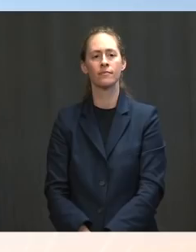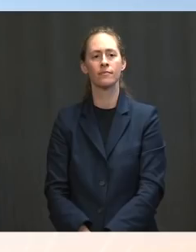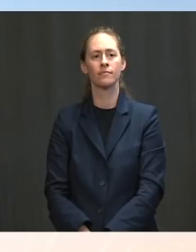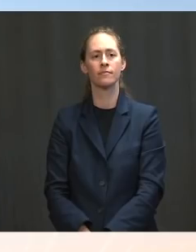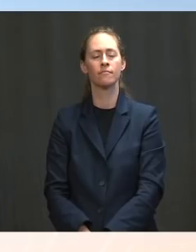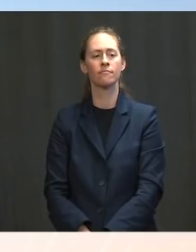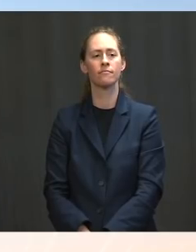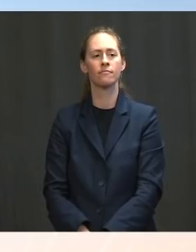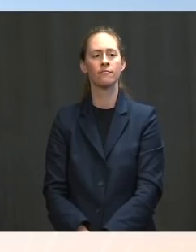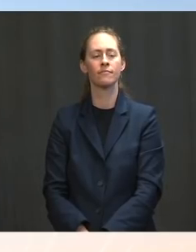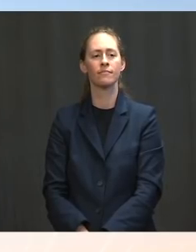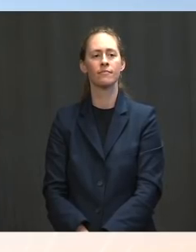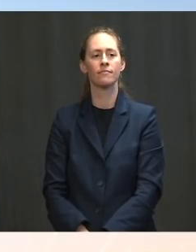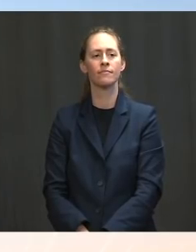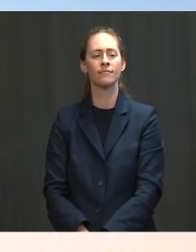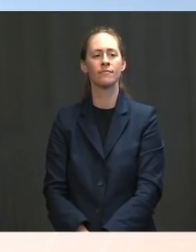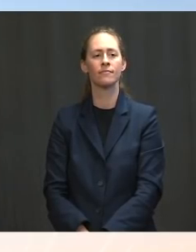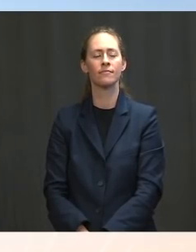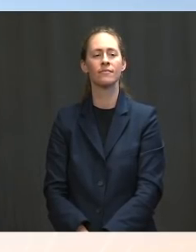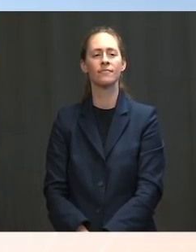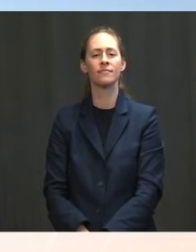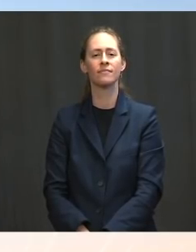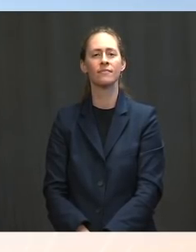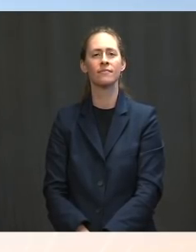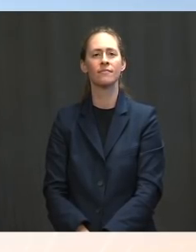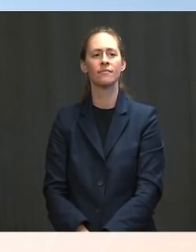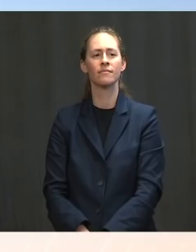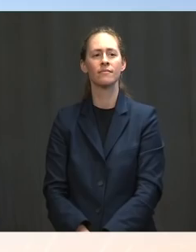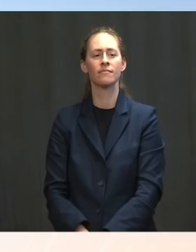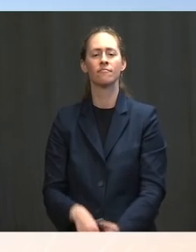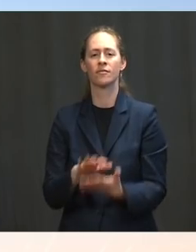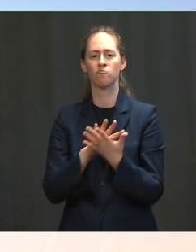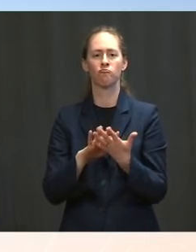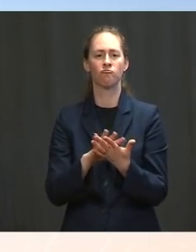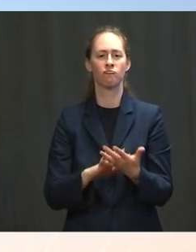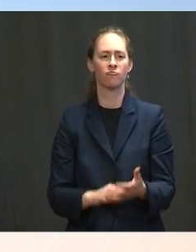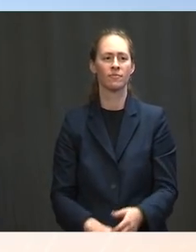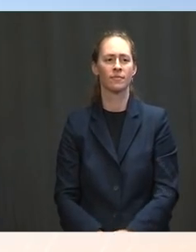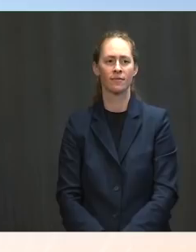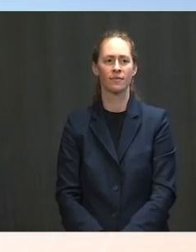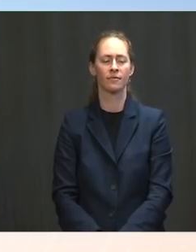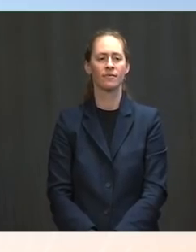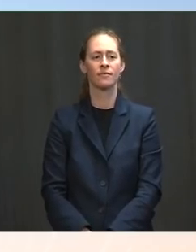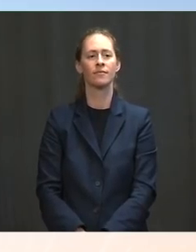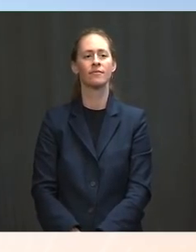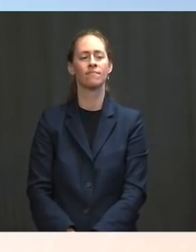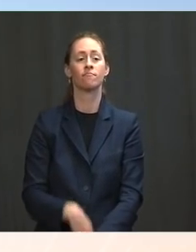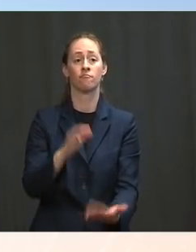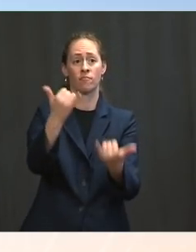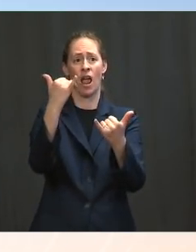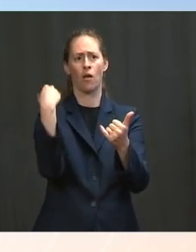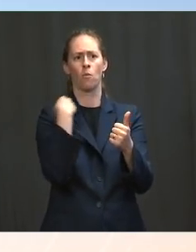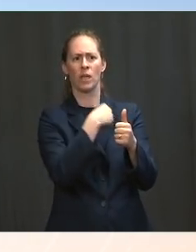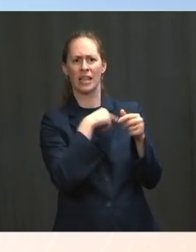The Press: Can you elaborate a little bit on what that means? Ms. Psaki: Sure. We are closely monitoring the OPEC Plus negotiations and their impact